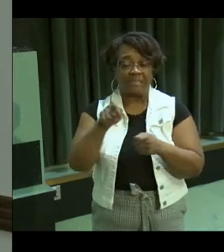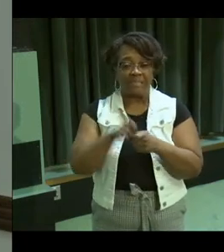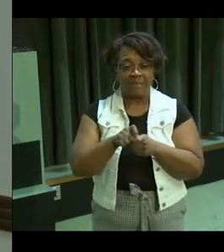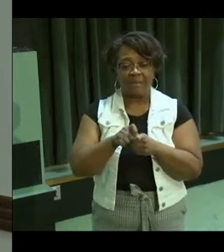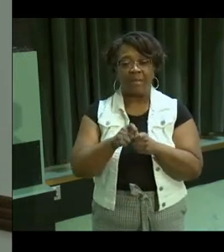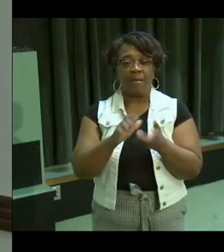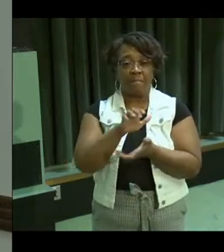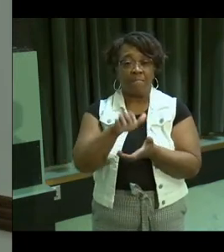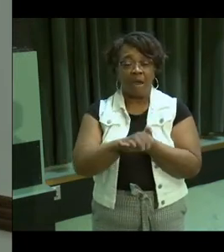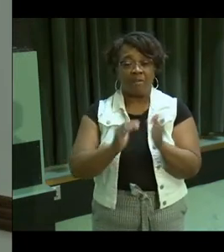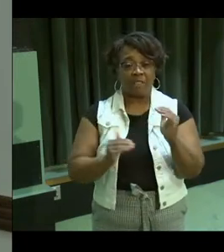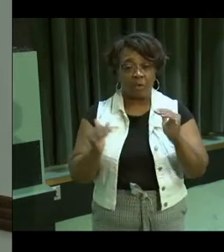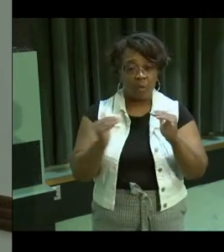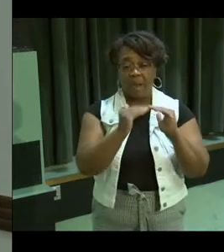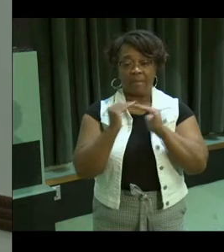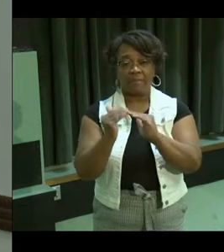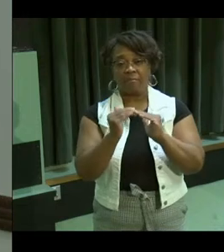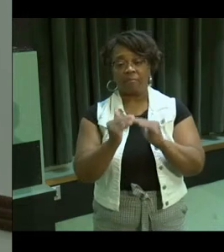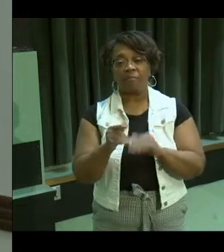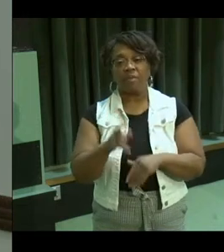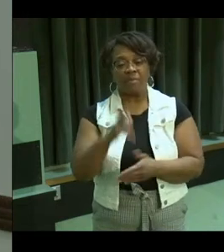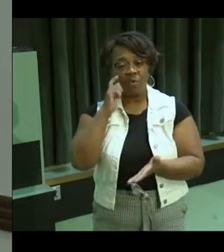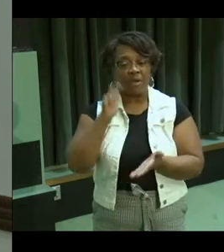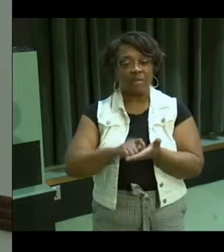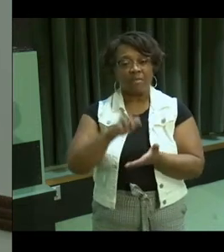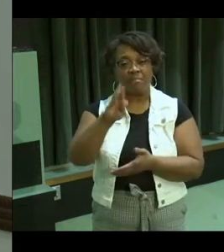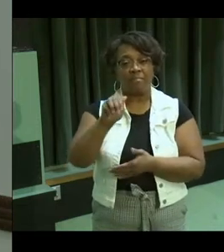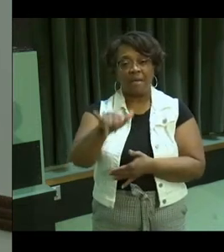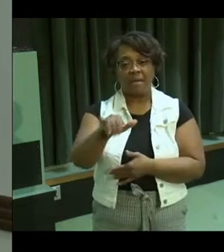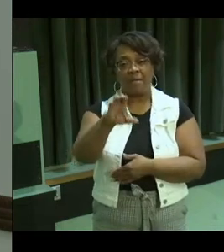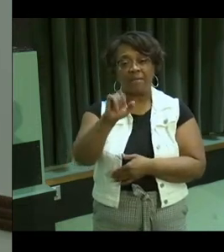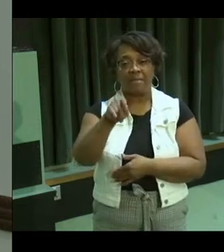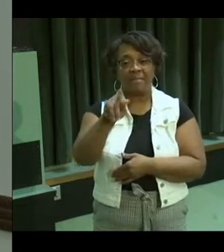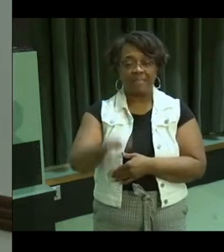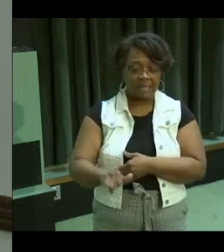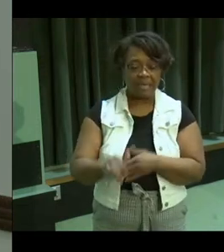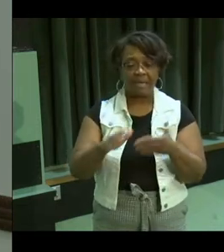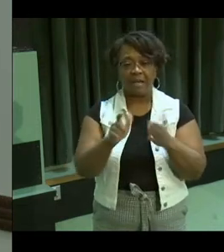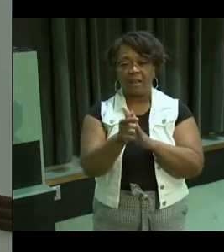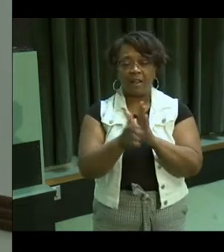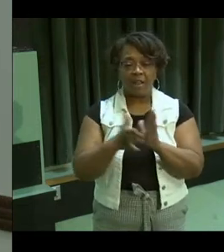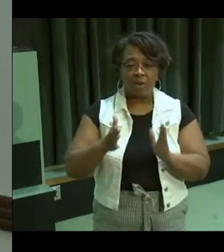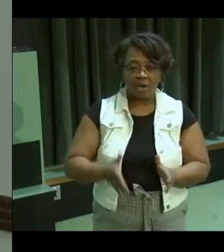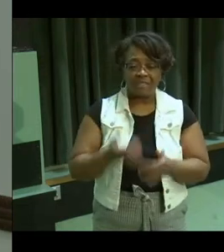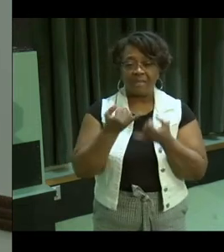marriage equality. She has been recognized by the Bay City